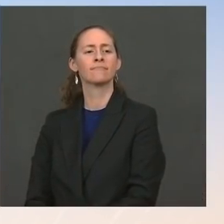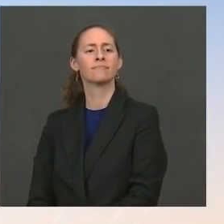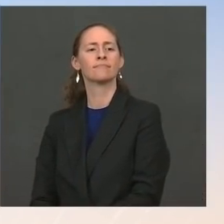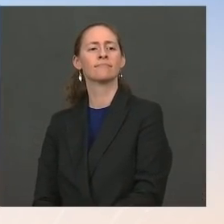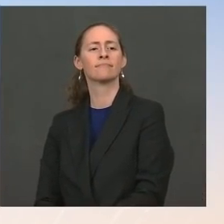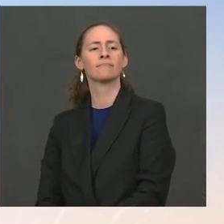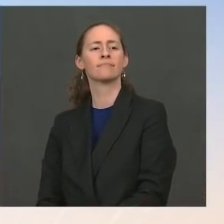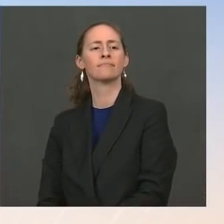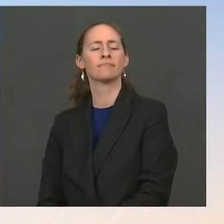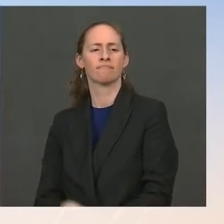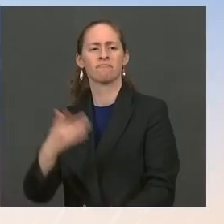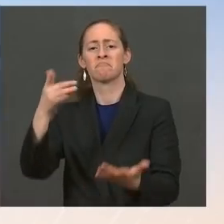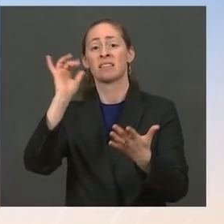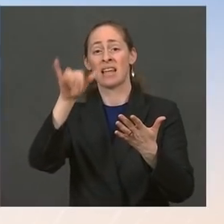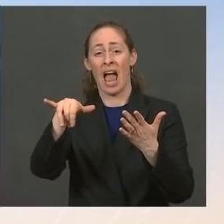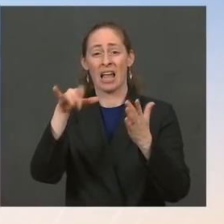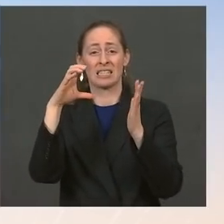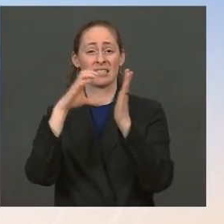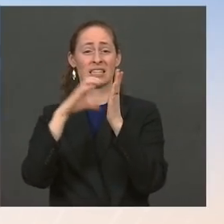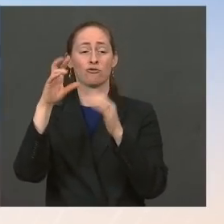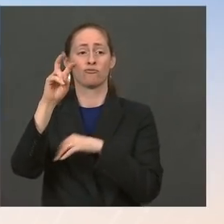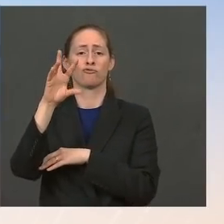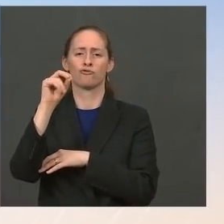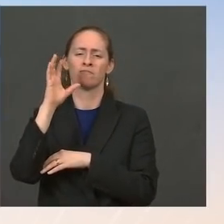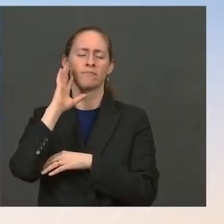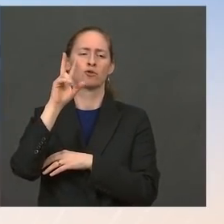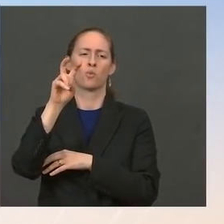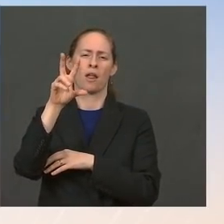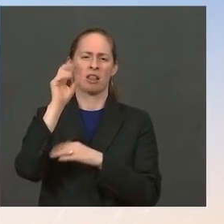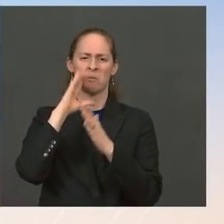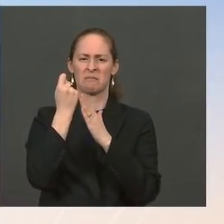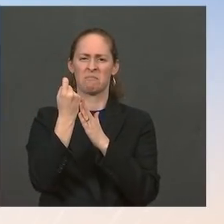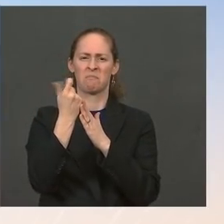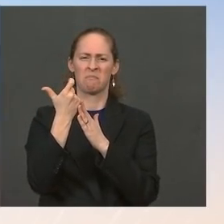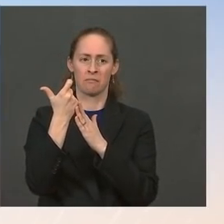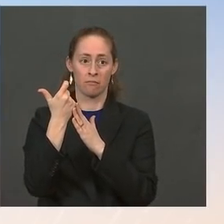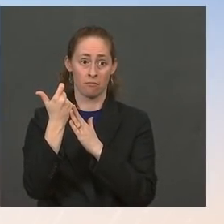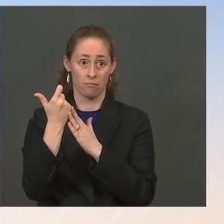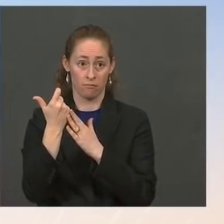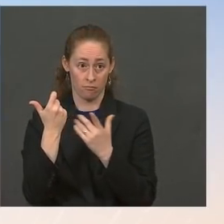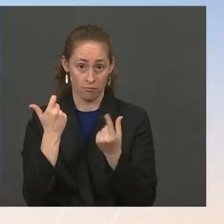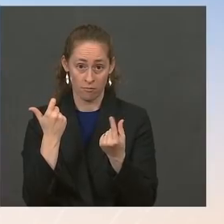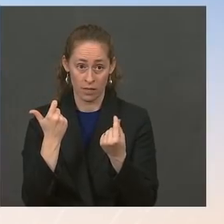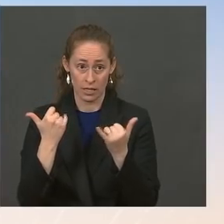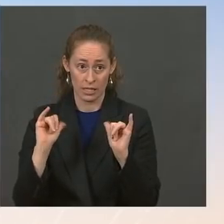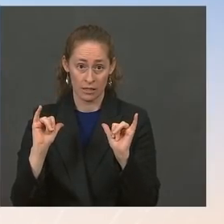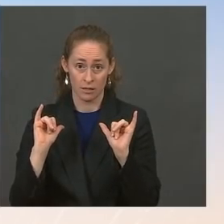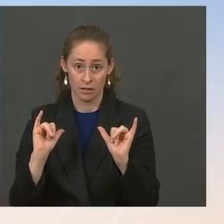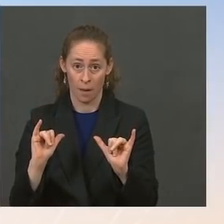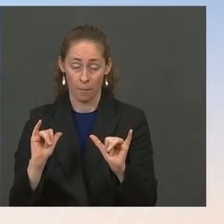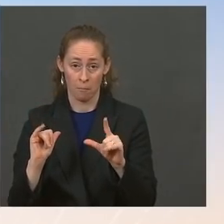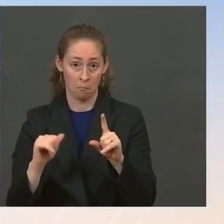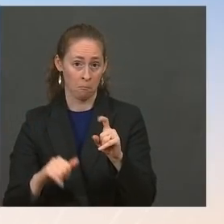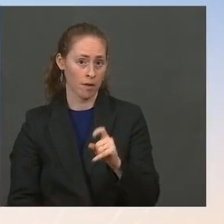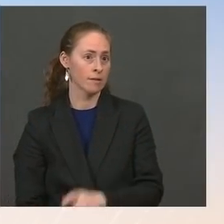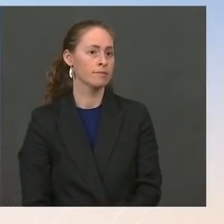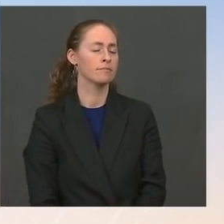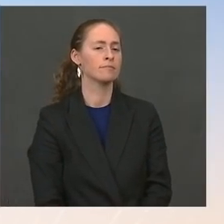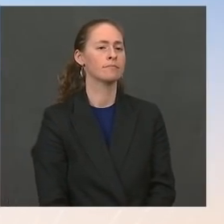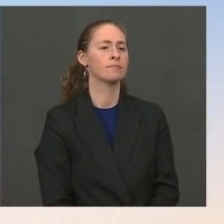yesterday represent a change in President -- the President or the administration's attitude? Ms. Psaki: He called for reforms of Section 230; that continues to be his position.